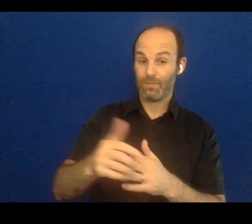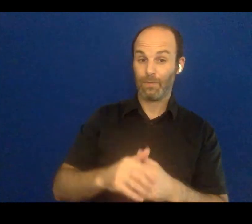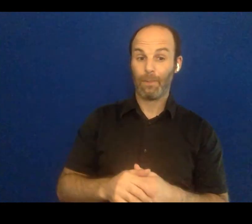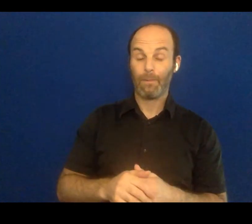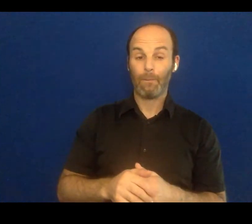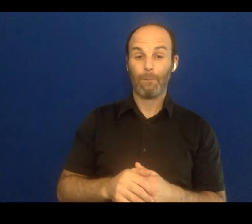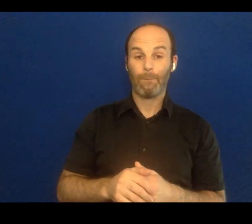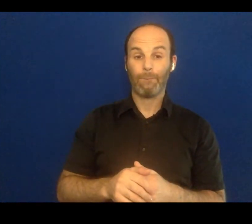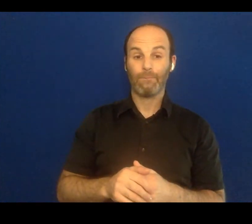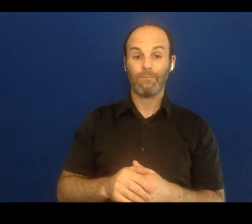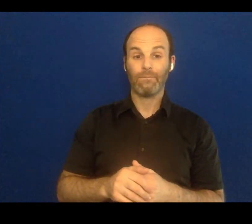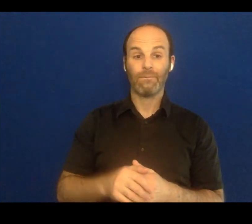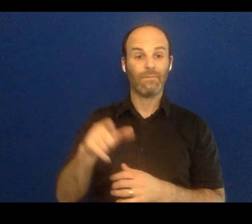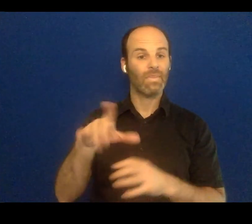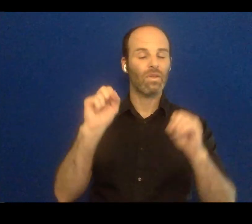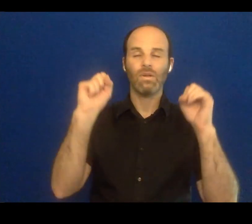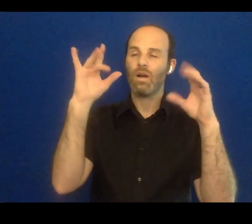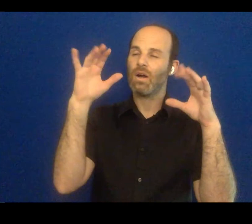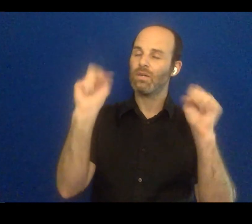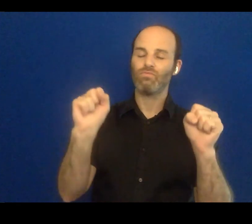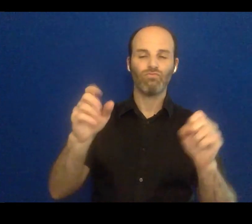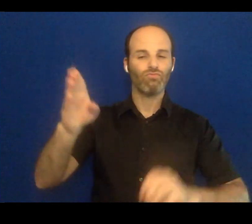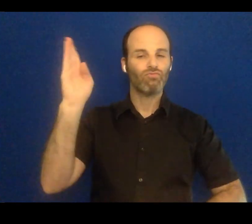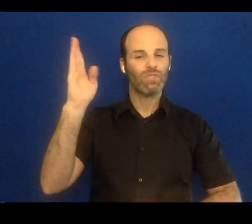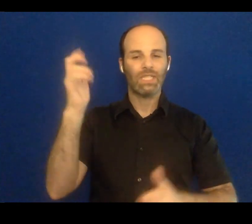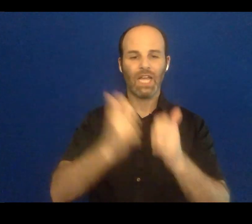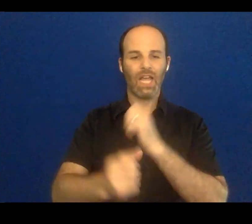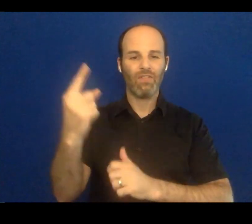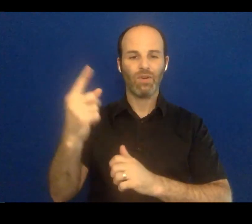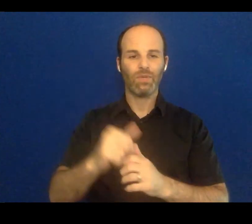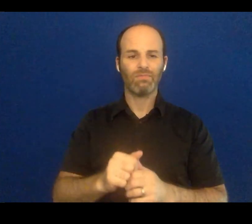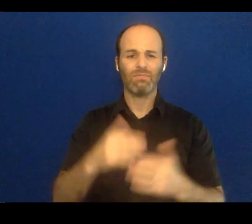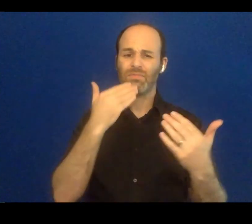SO PHENOMENAL PRESENTATION EVERYONE. THANK YOU.